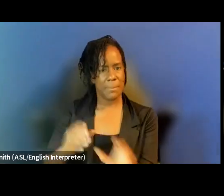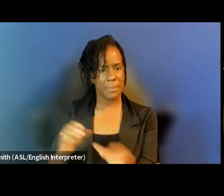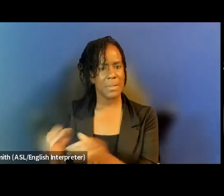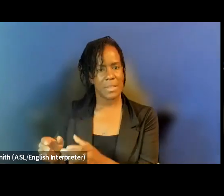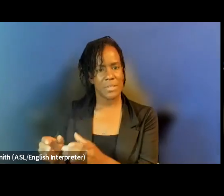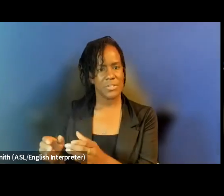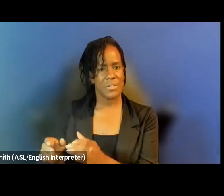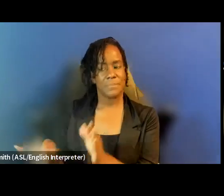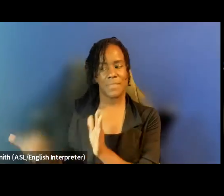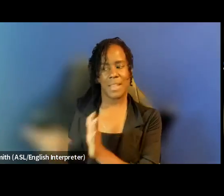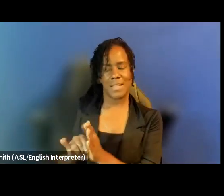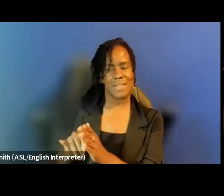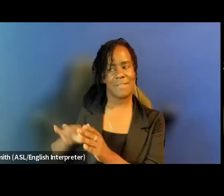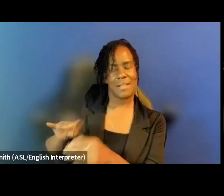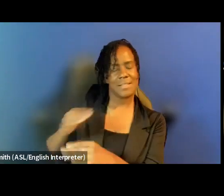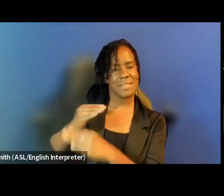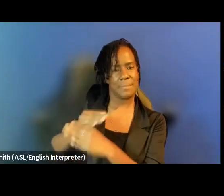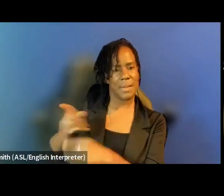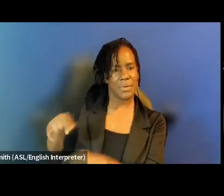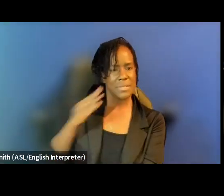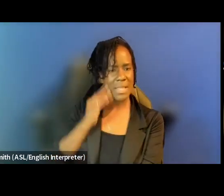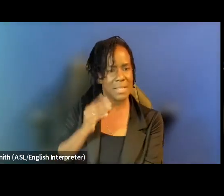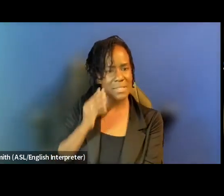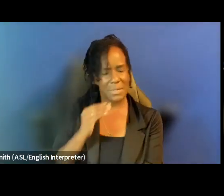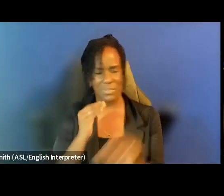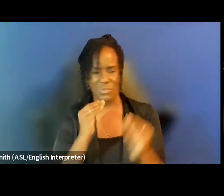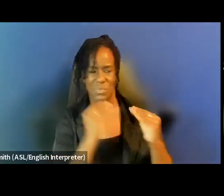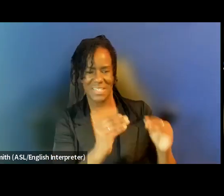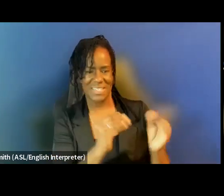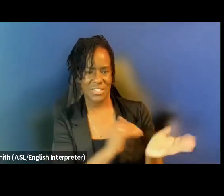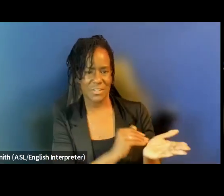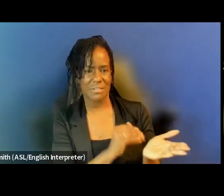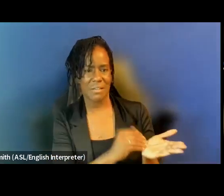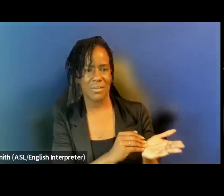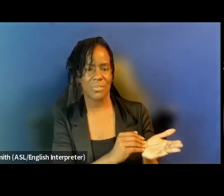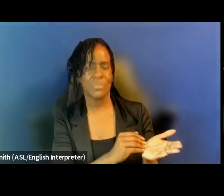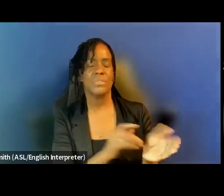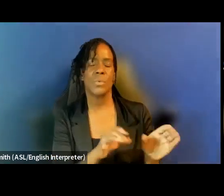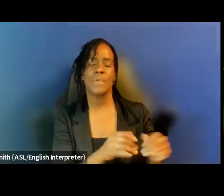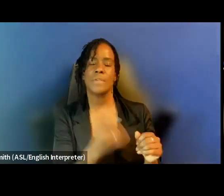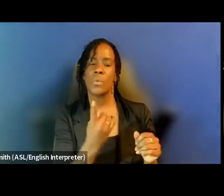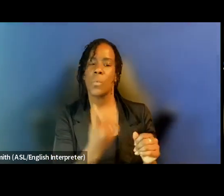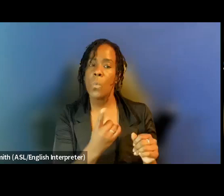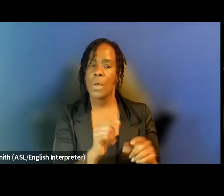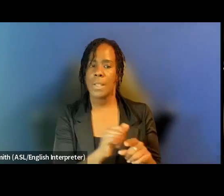doing at UVA, we have created a training that allows physicians to learn more about this. About